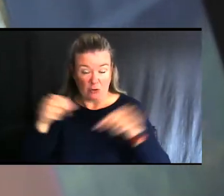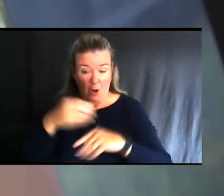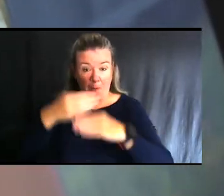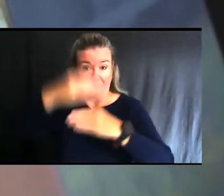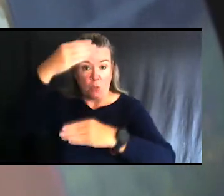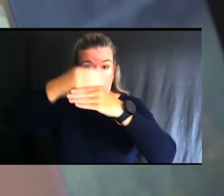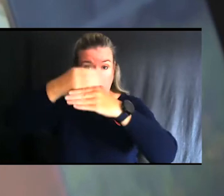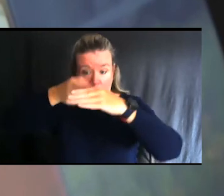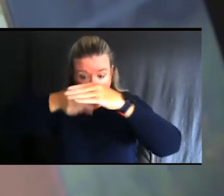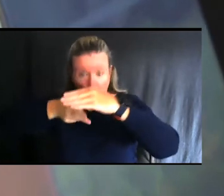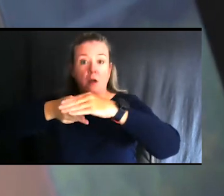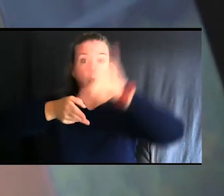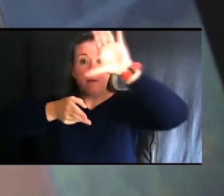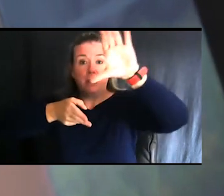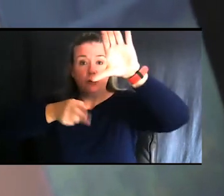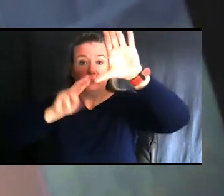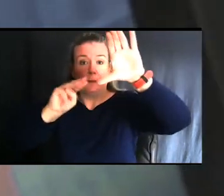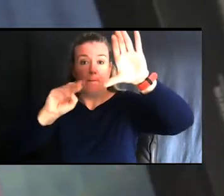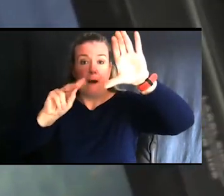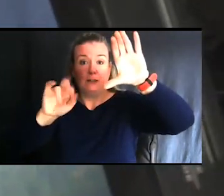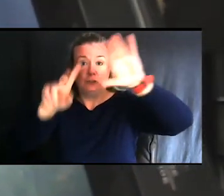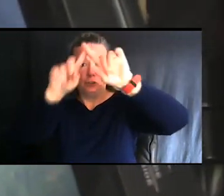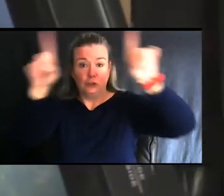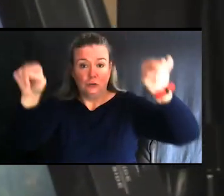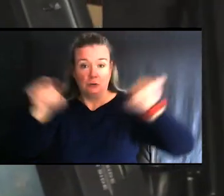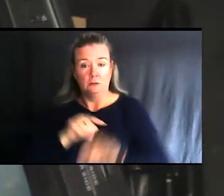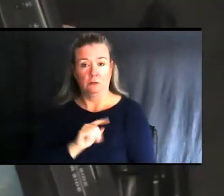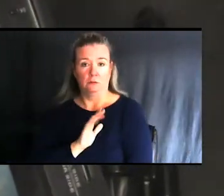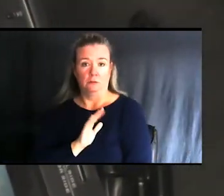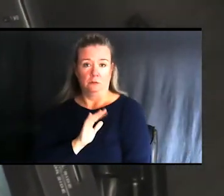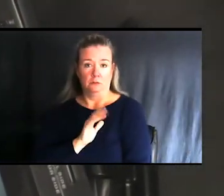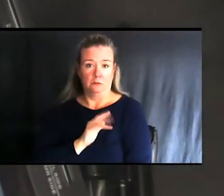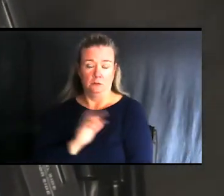hunting out of and it works really, really good.